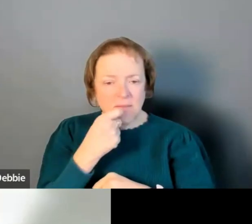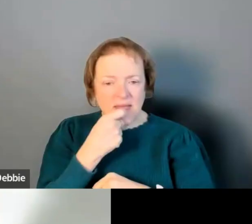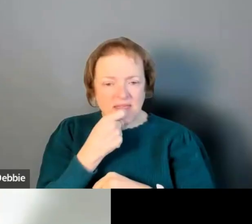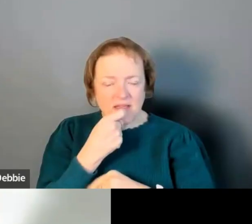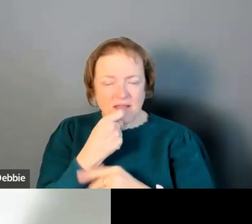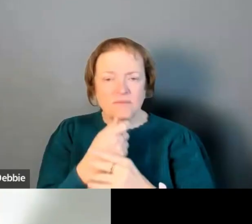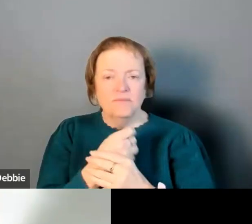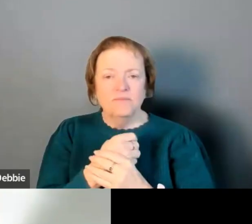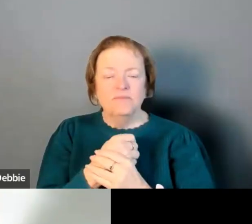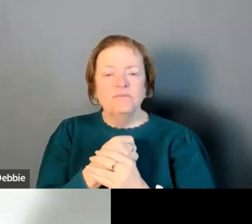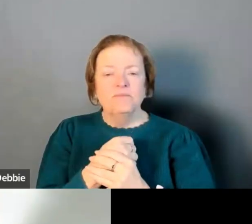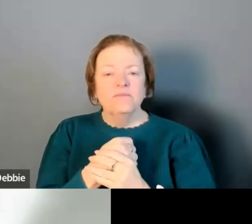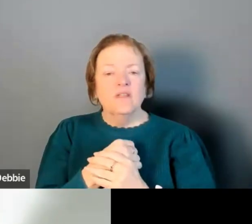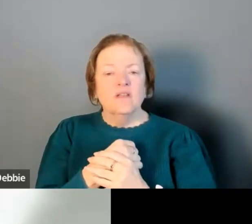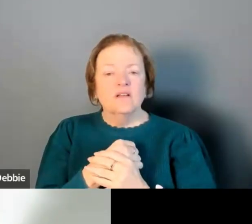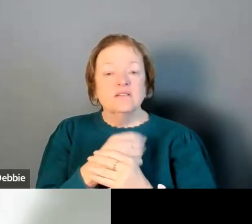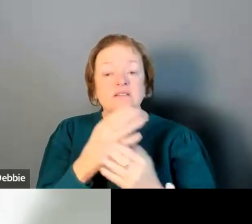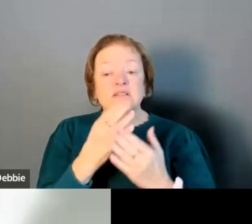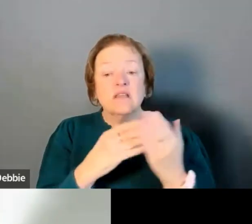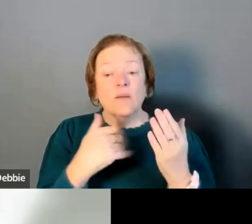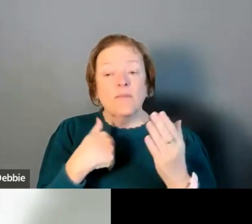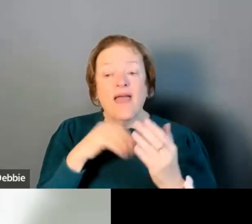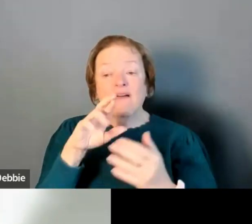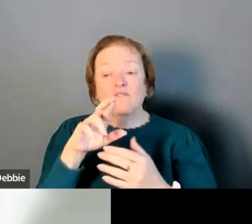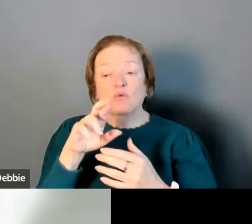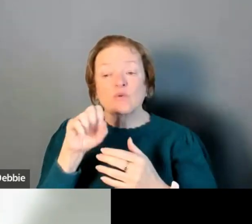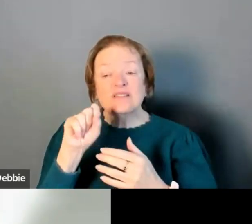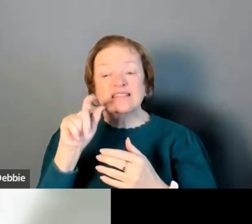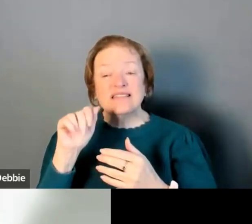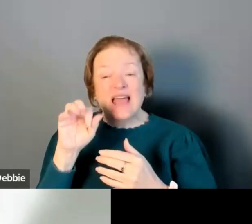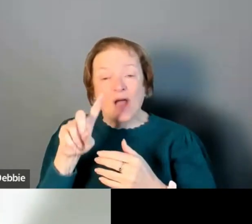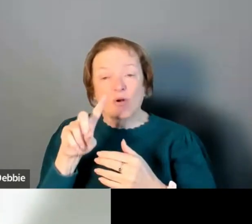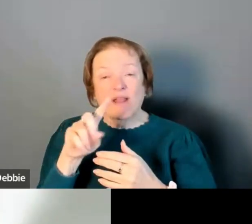Some kids have ReSound hearing aids, and sometimes there's a lot of promotions. The